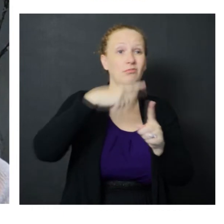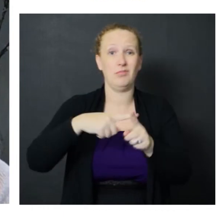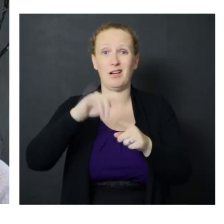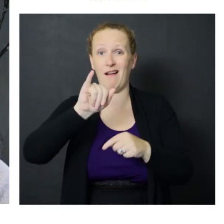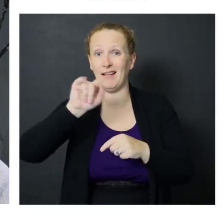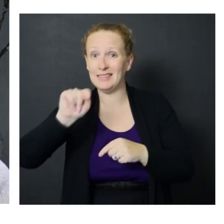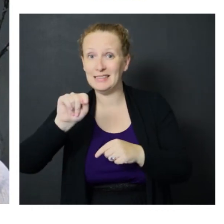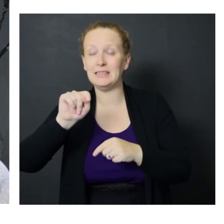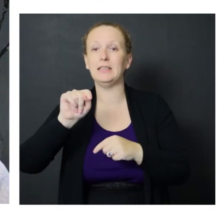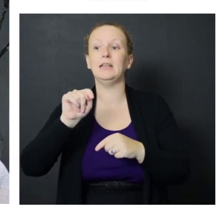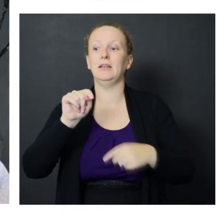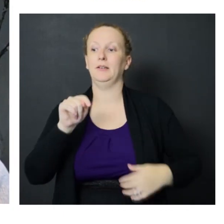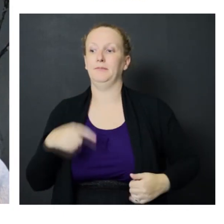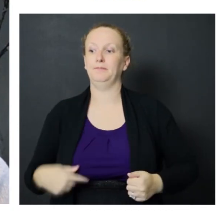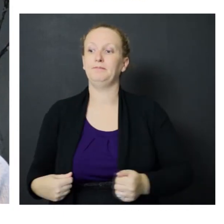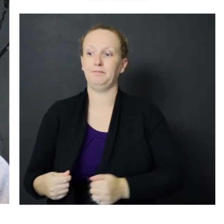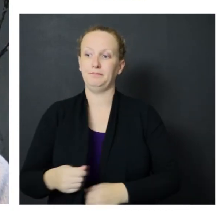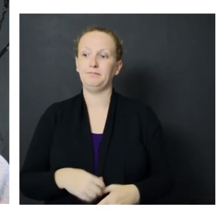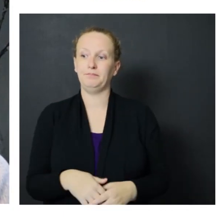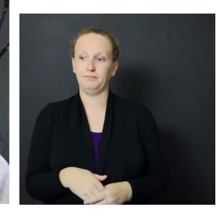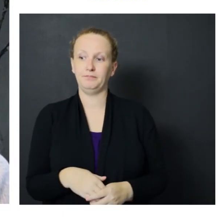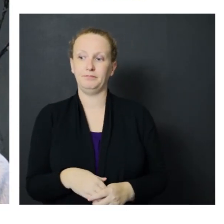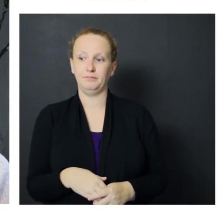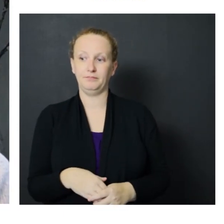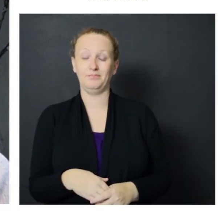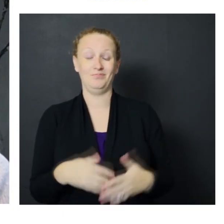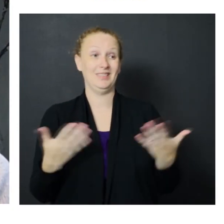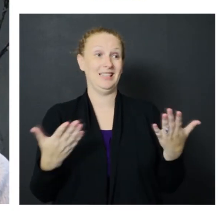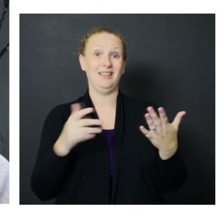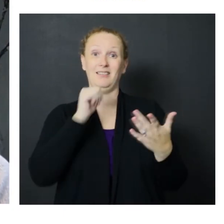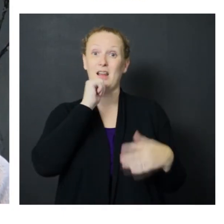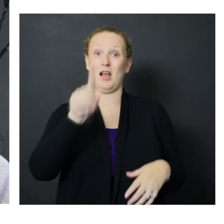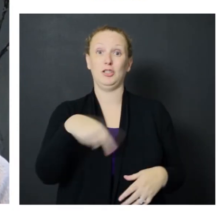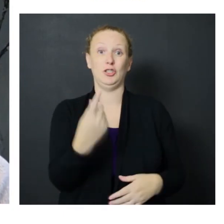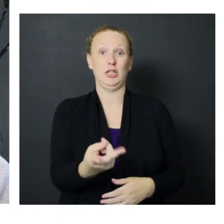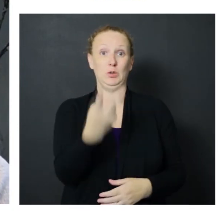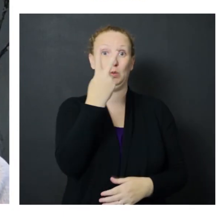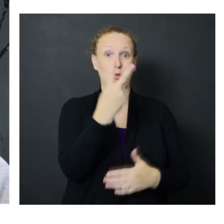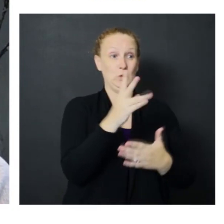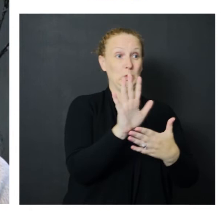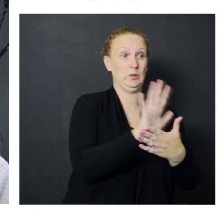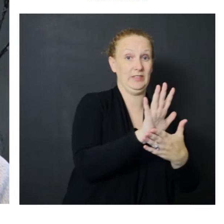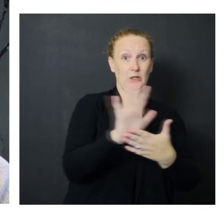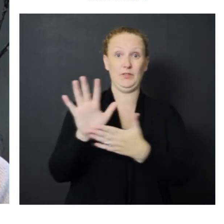that there are not two audio video streams, but there was three video streams, audio streams